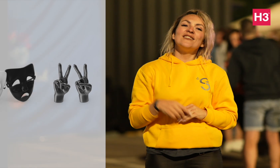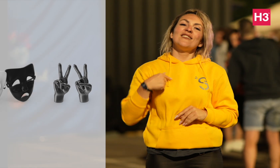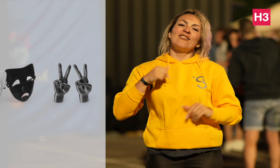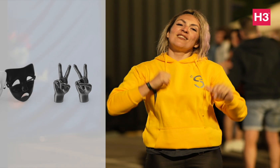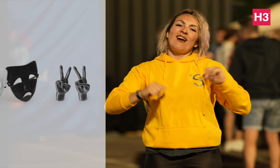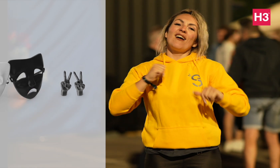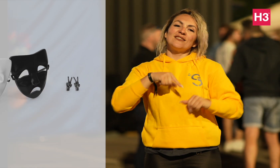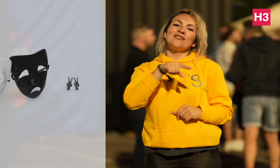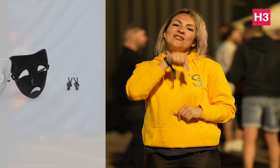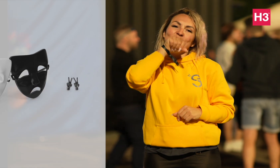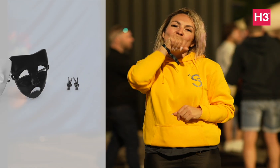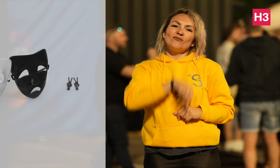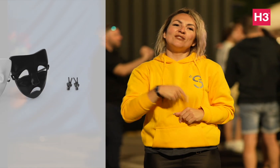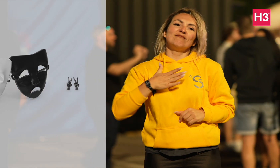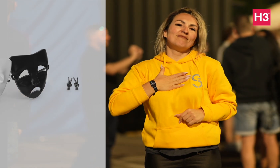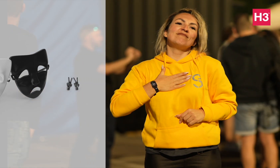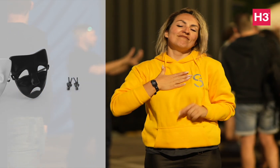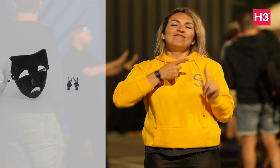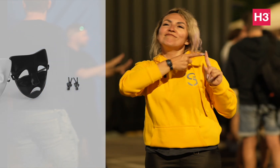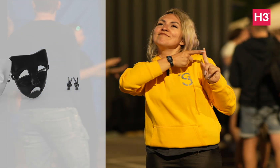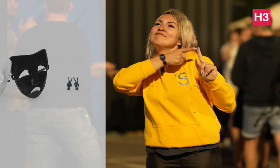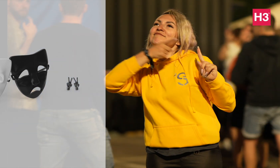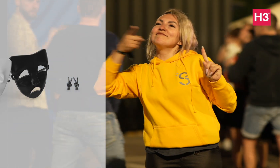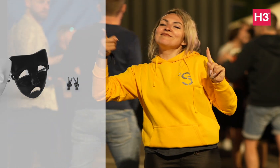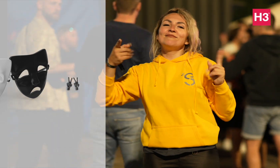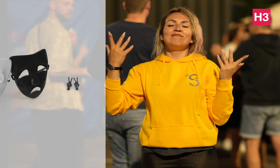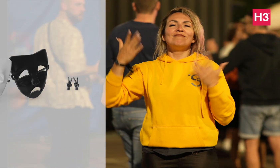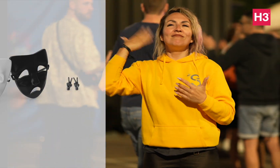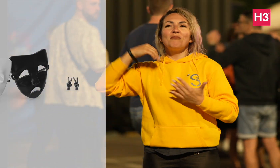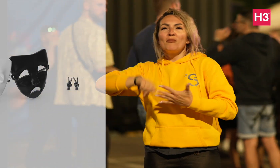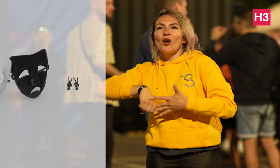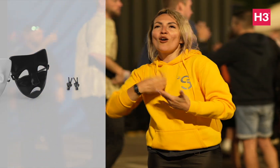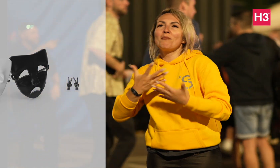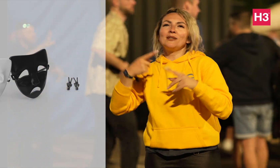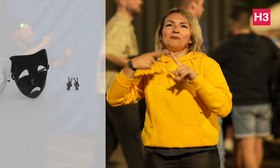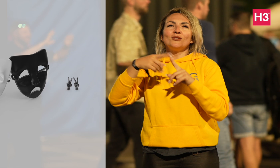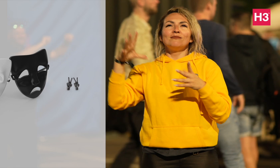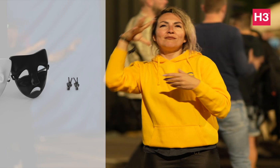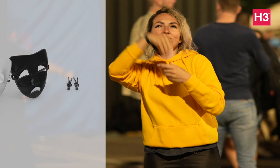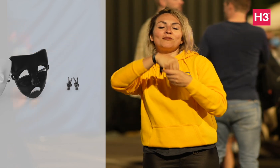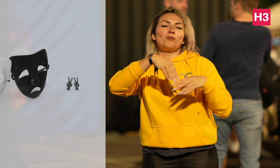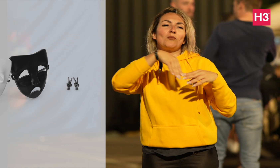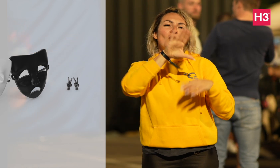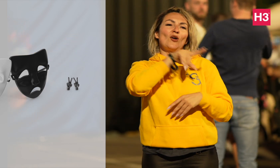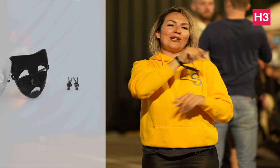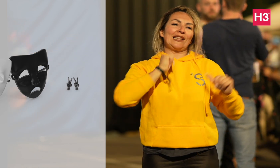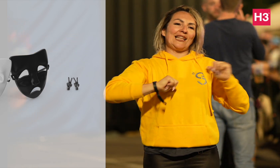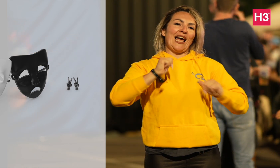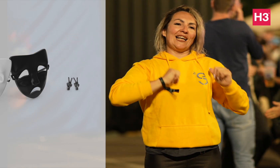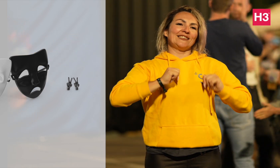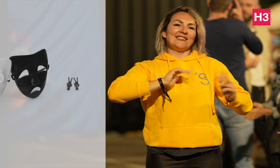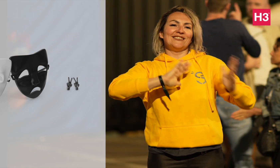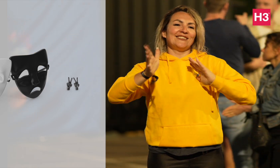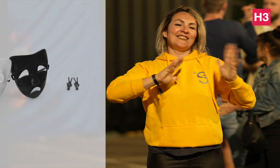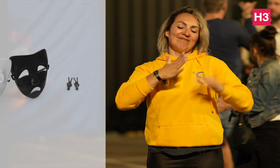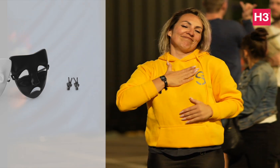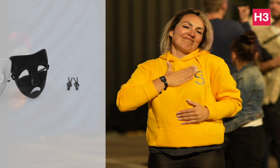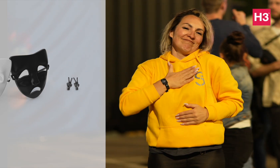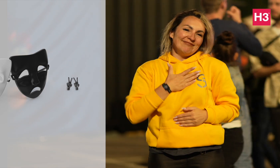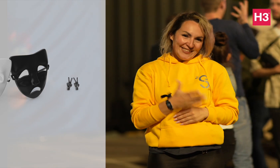I love theater with sign language — I’ve been involved in theater productions myself.